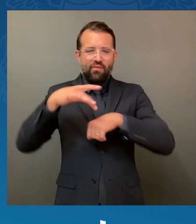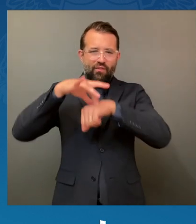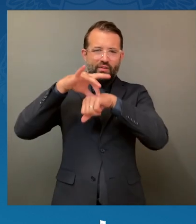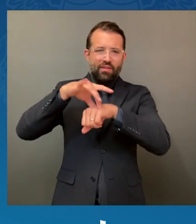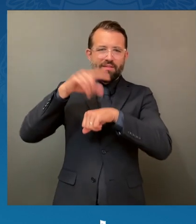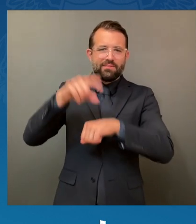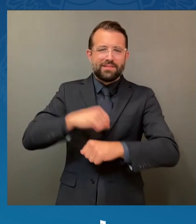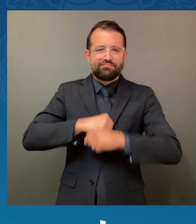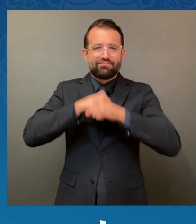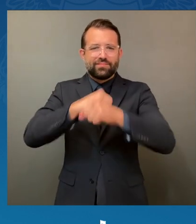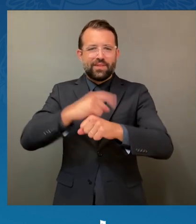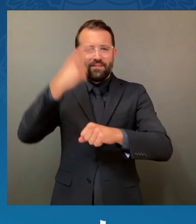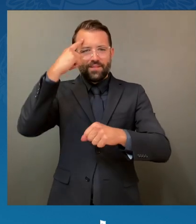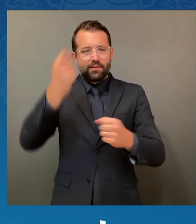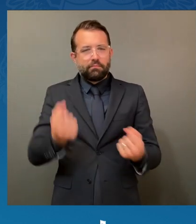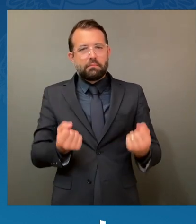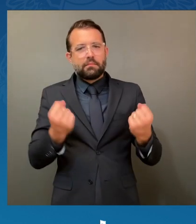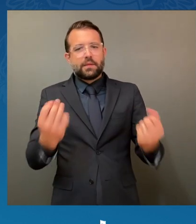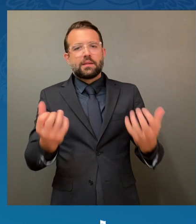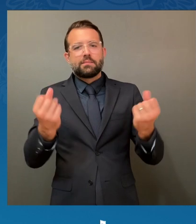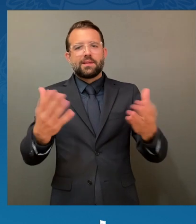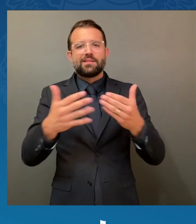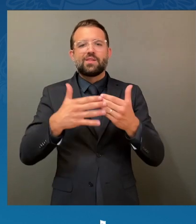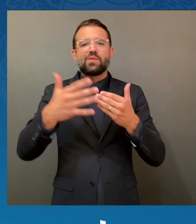So this, students, is where you come in.